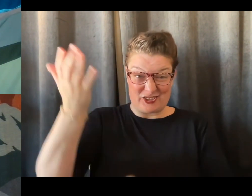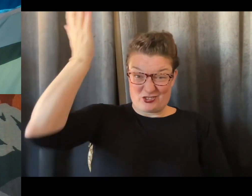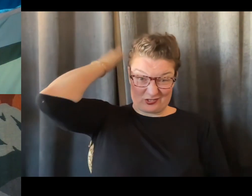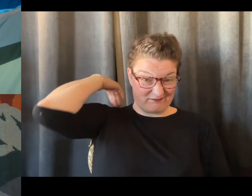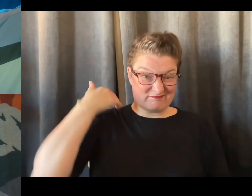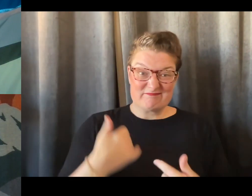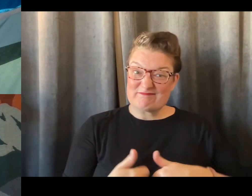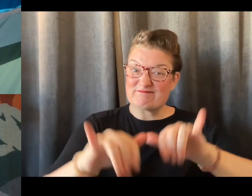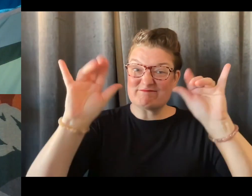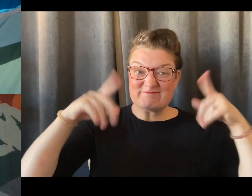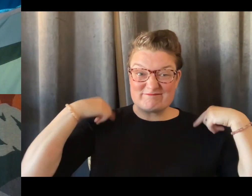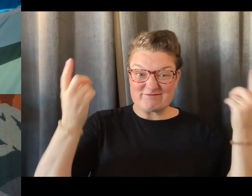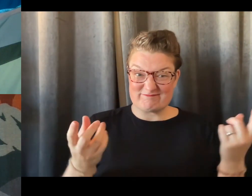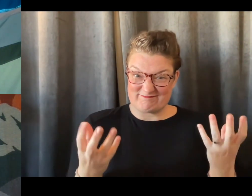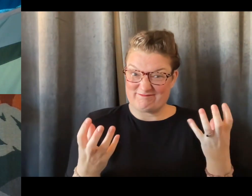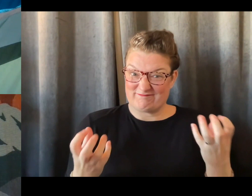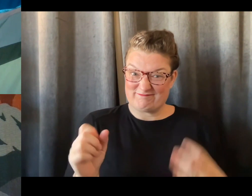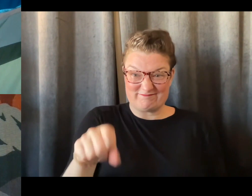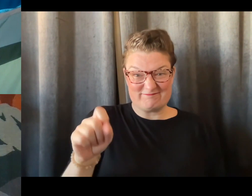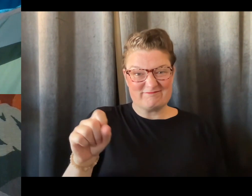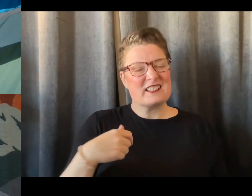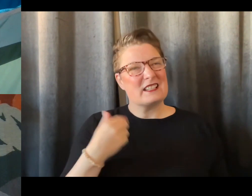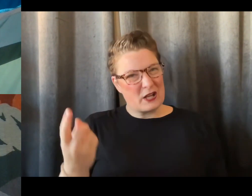Yeah, I do feel, I always think of it every year.